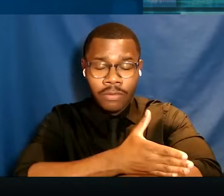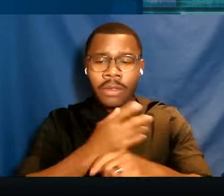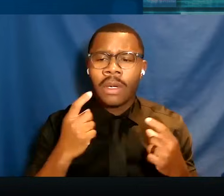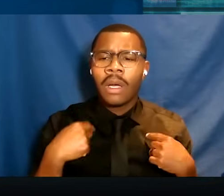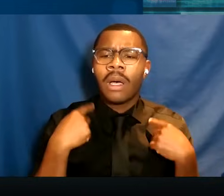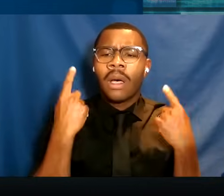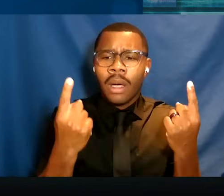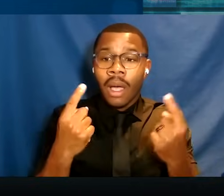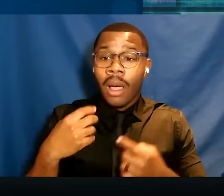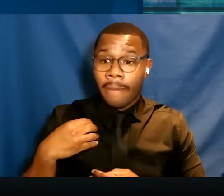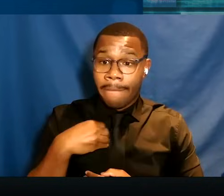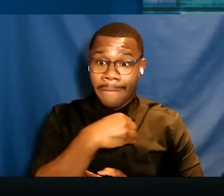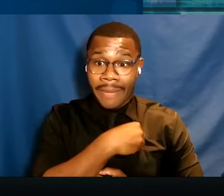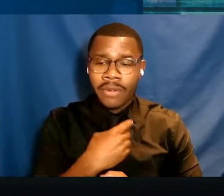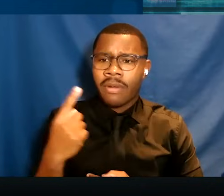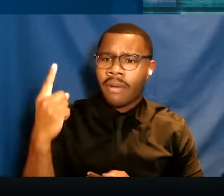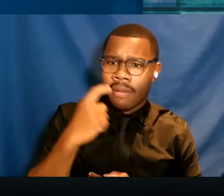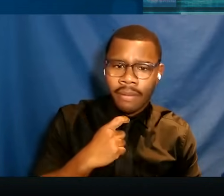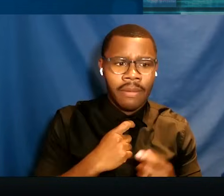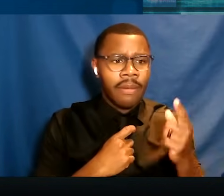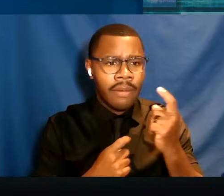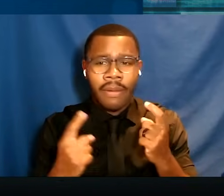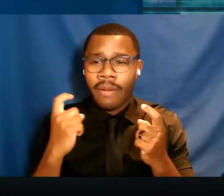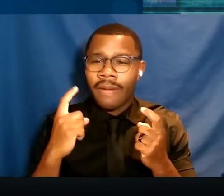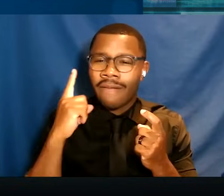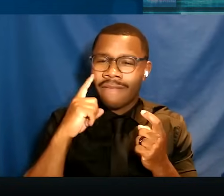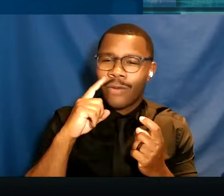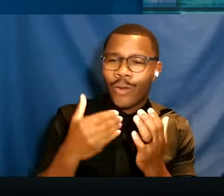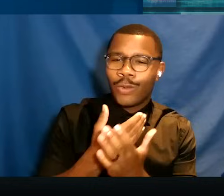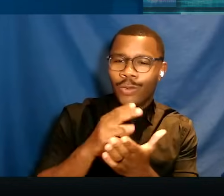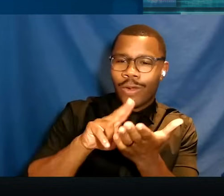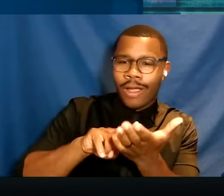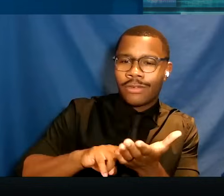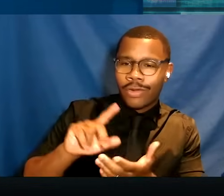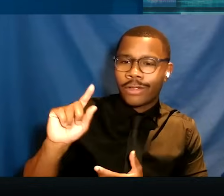about the 2023 TV Theatrical Streaming Contract. Hello, everybody, I'm Duncan Crabtree-Ireland,